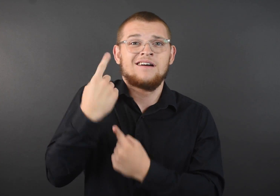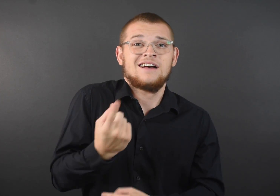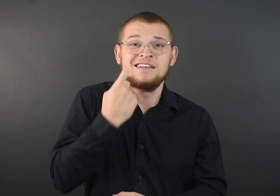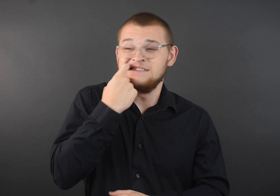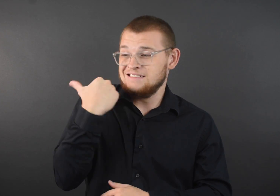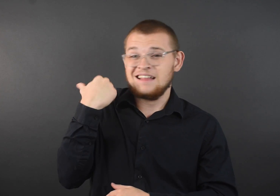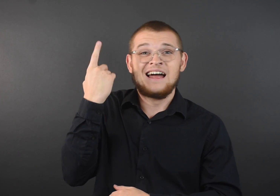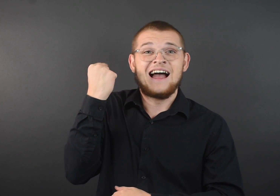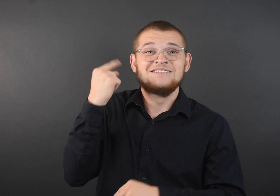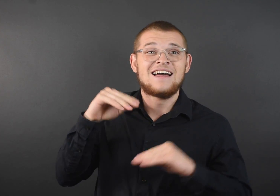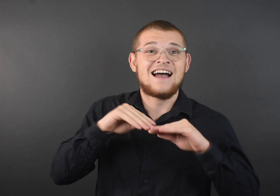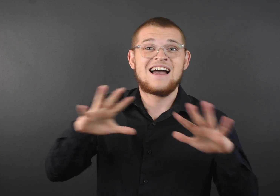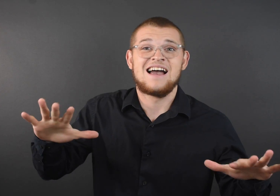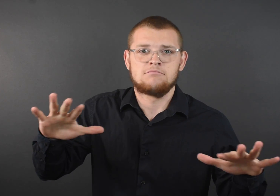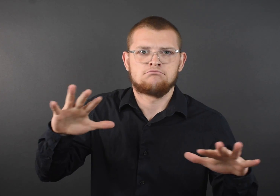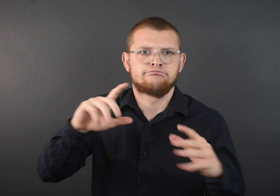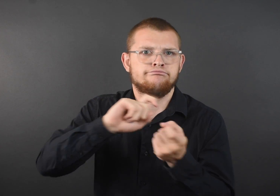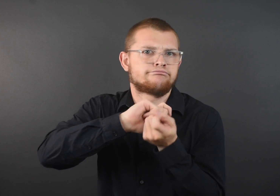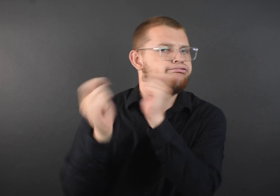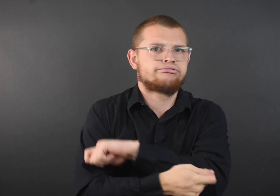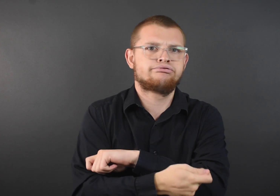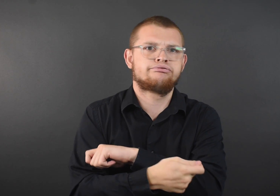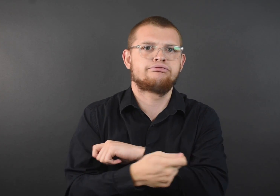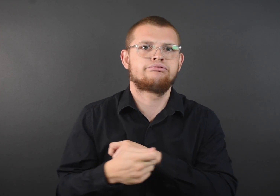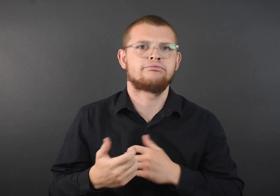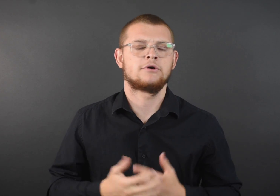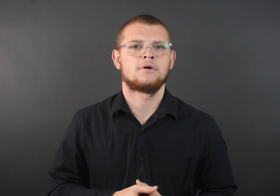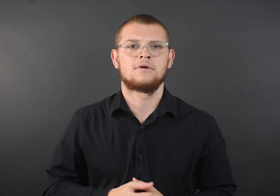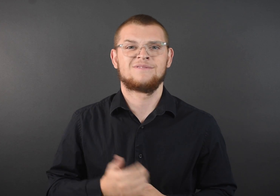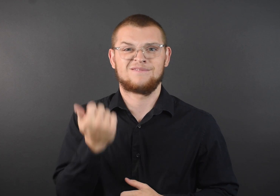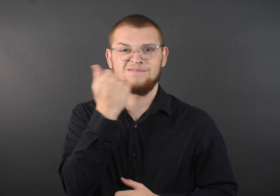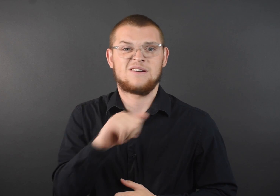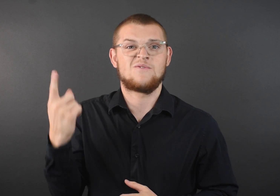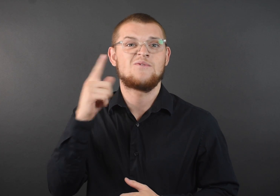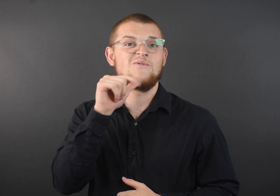The delta variant is far more transmissible than the virus that originated more than